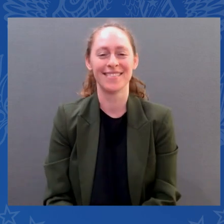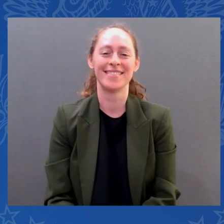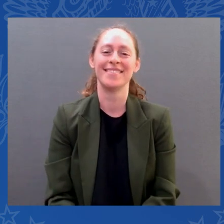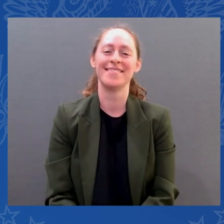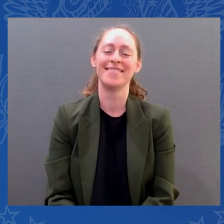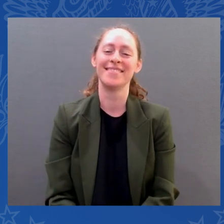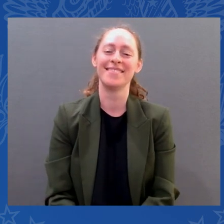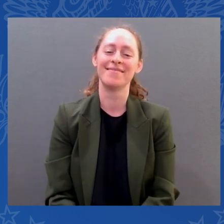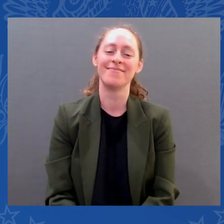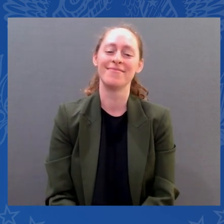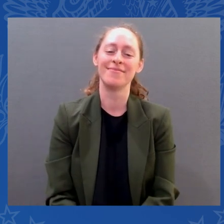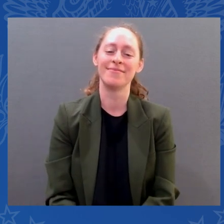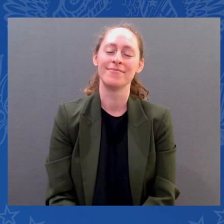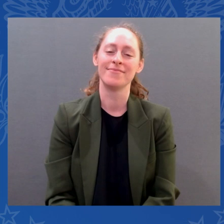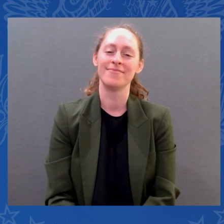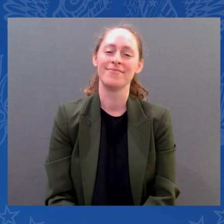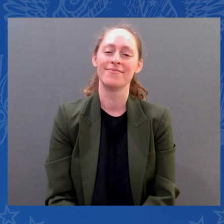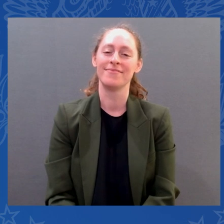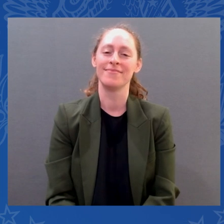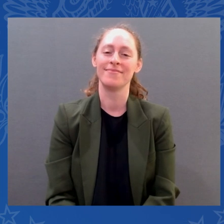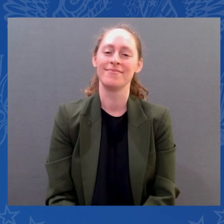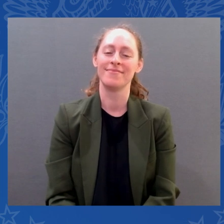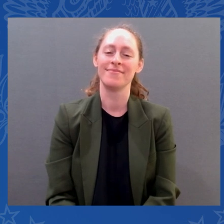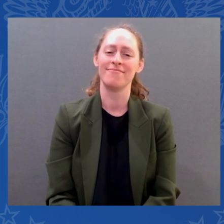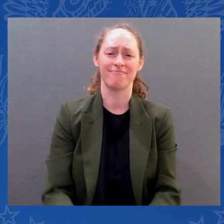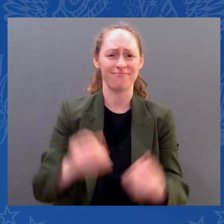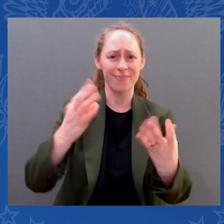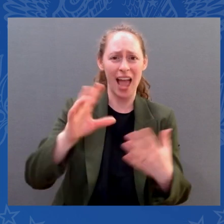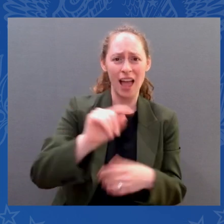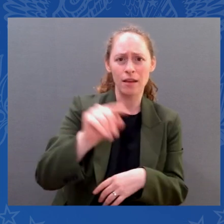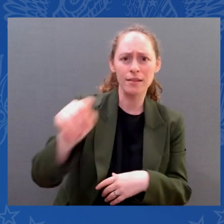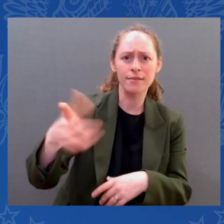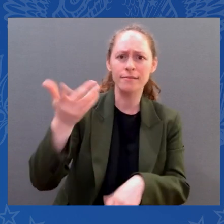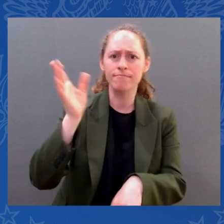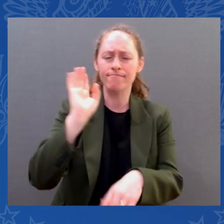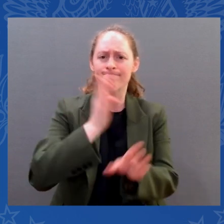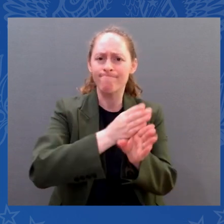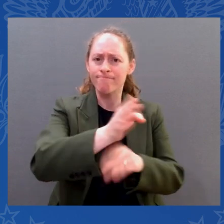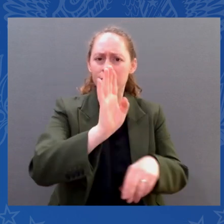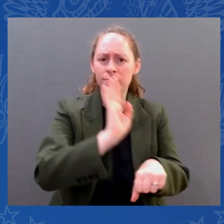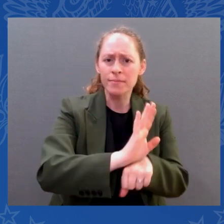and so many, so many more. And many of you in the audience -- we should go through all the contributions you've all made.